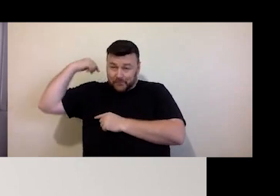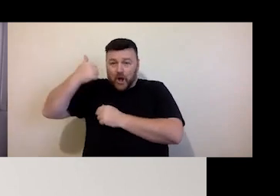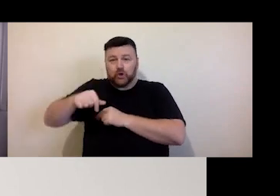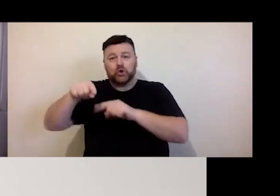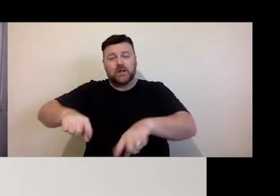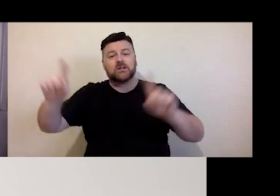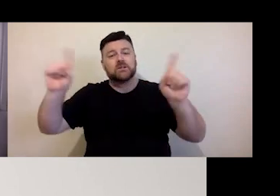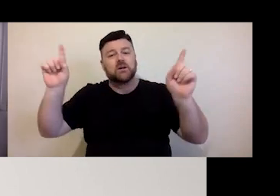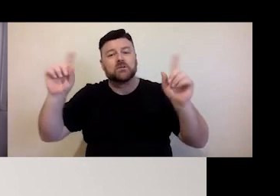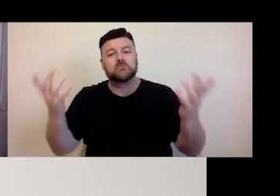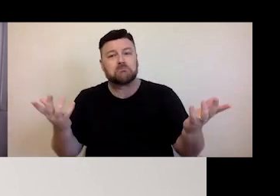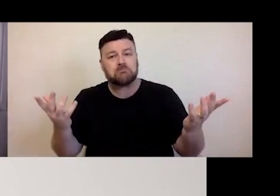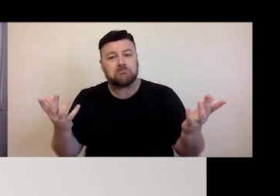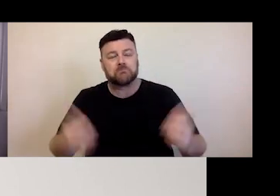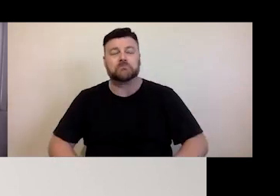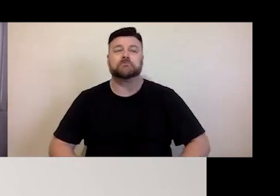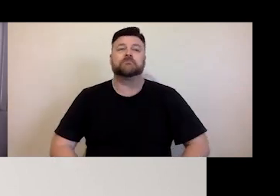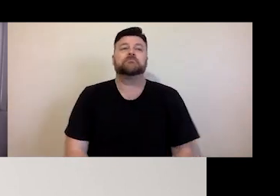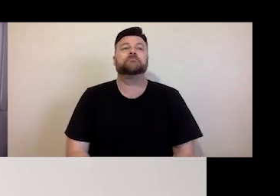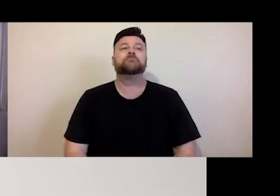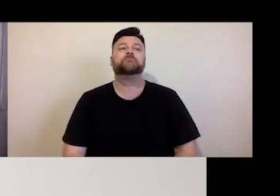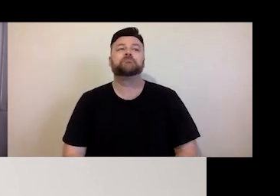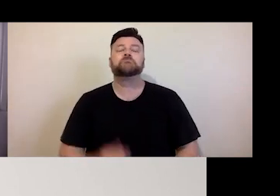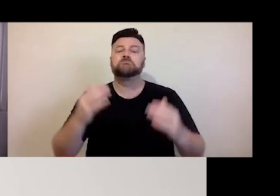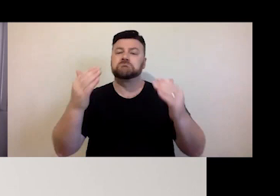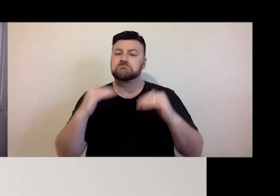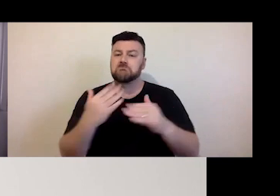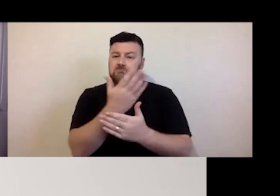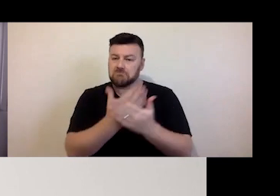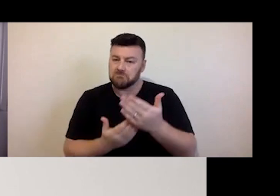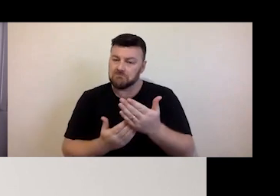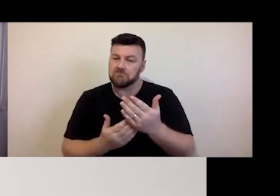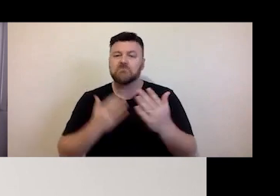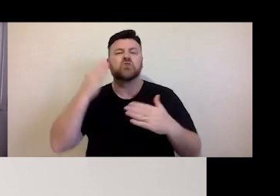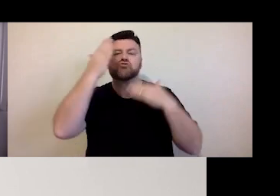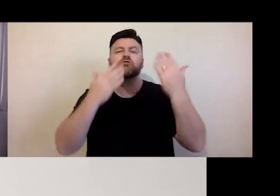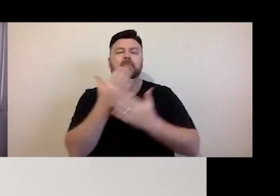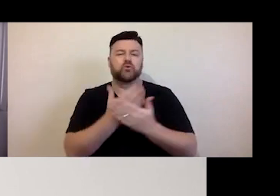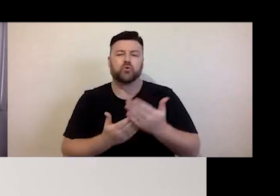The second story is about a dreaming story about the sun and moon. And this is not my